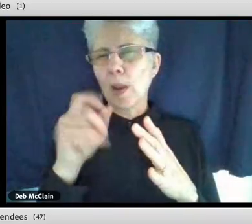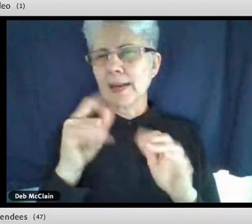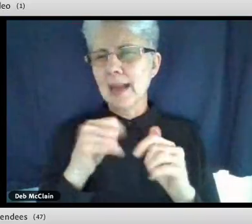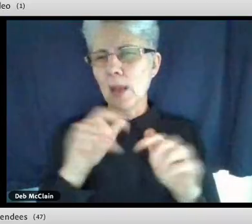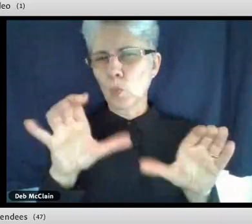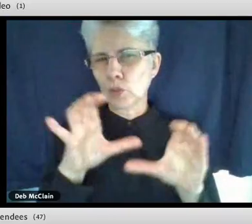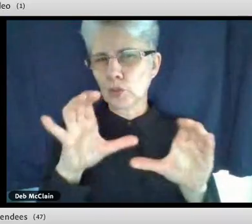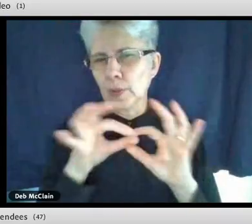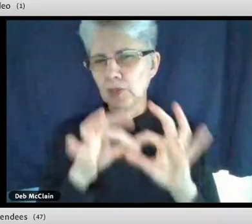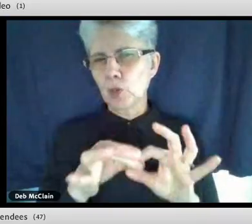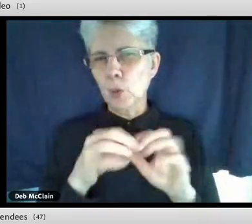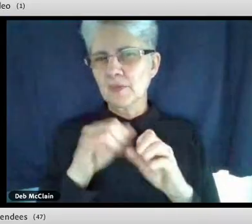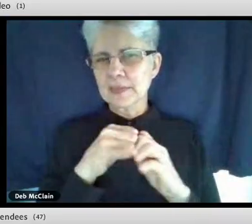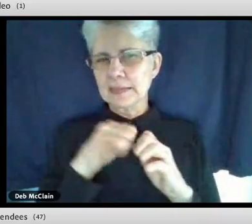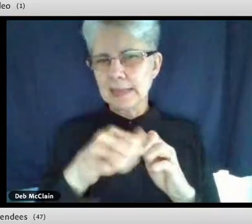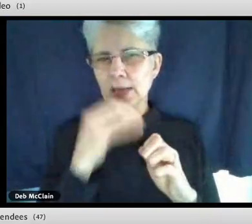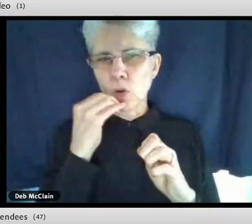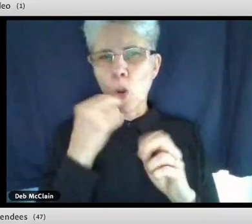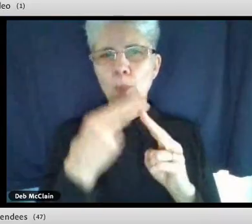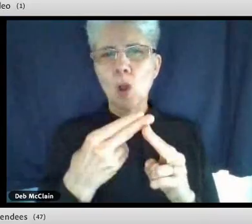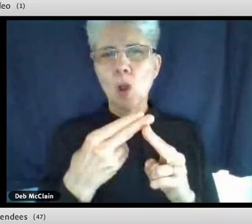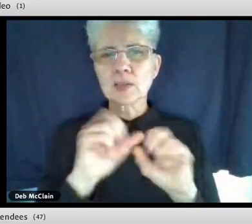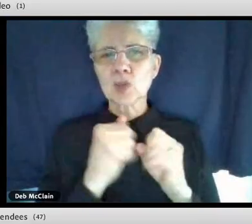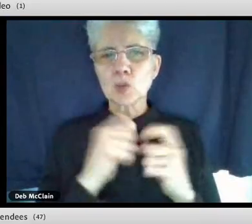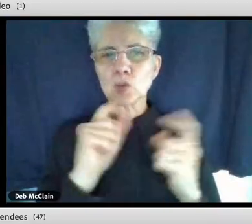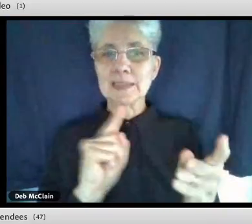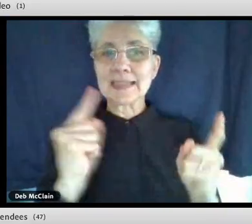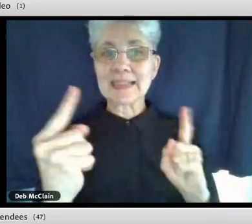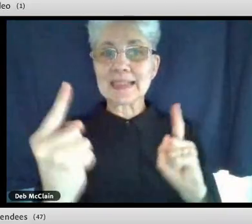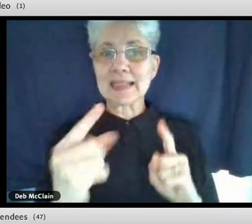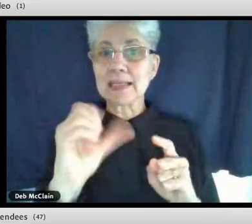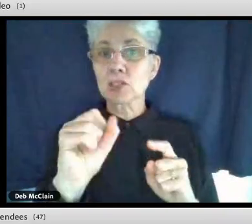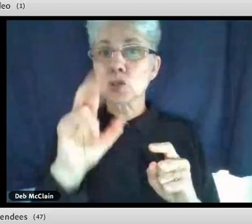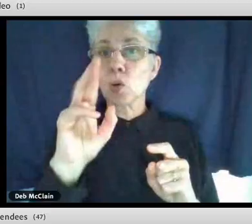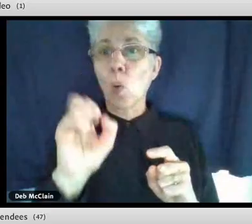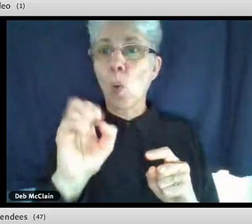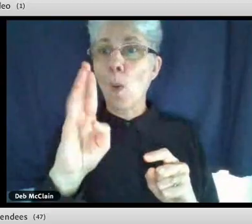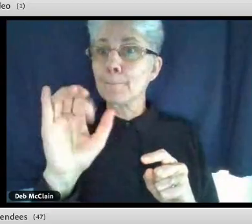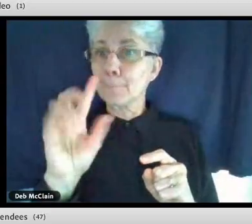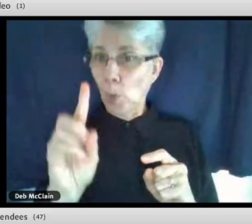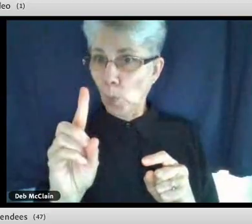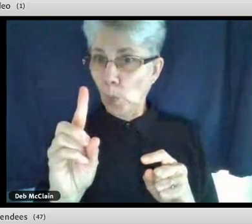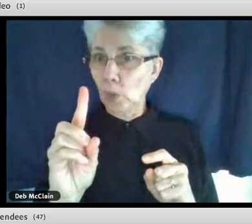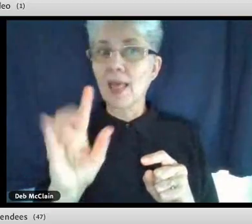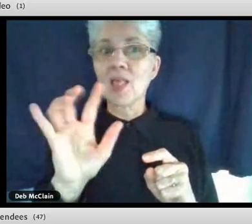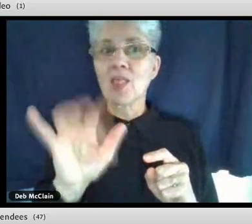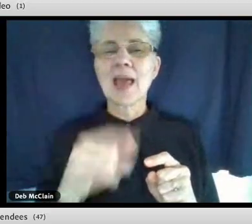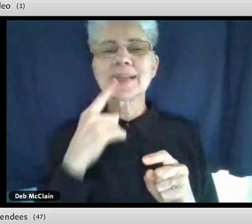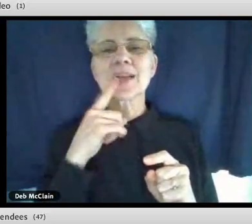how we're doing in terms of staying at home. It's called the Social Distancing Scoreboard, and again, they tell you where they got their data from.